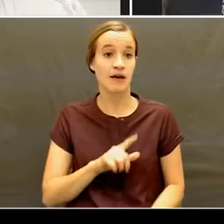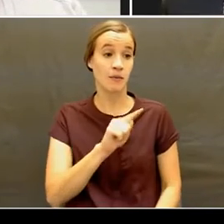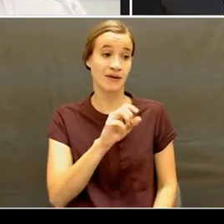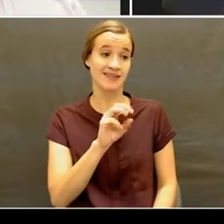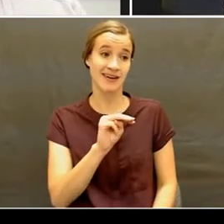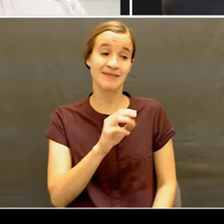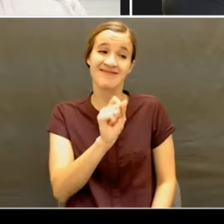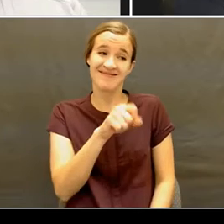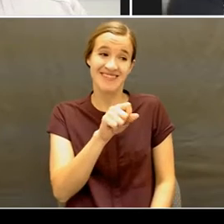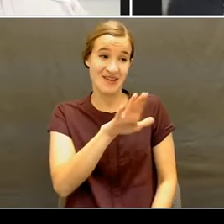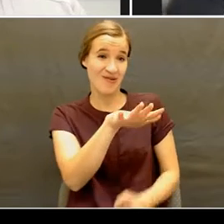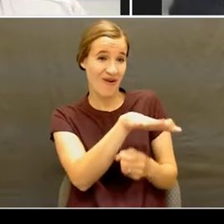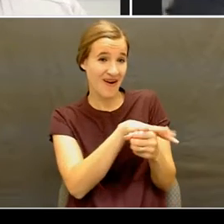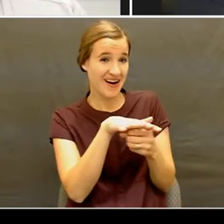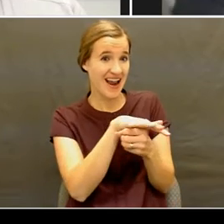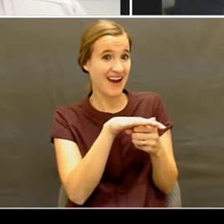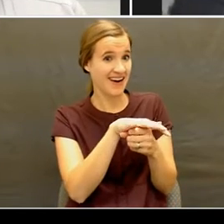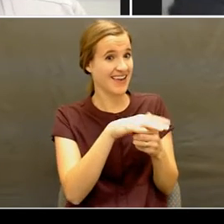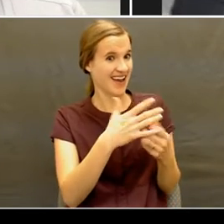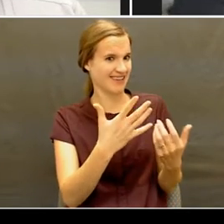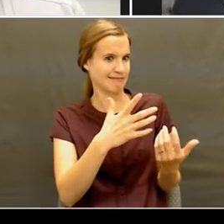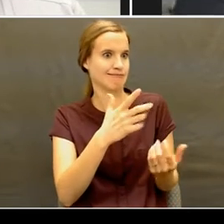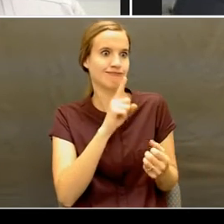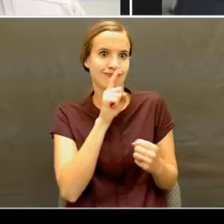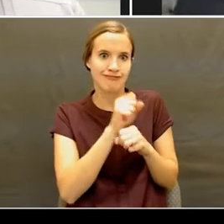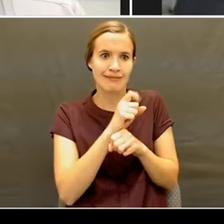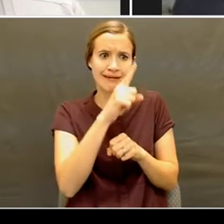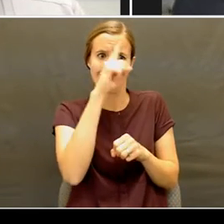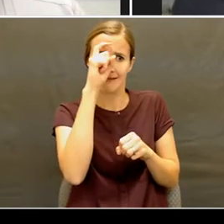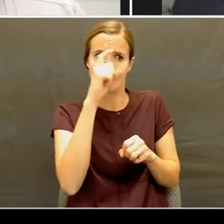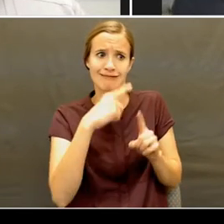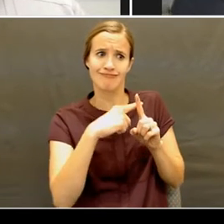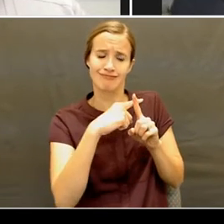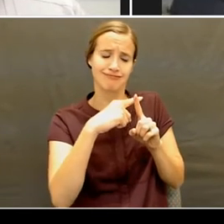Mark: Well, and you're no doubt in a little bit more summery weather than if you were in Idaho